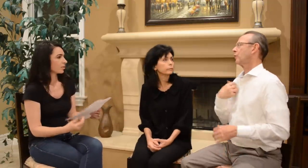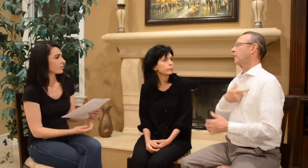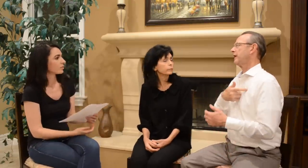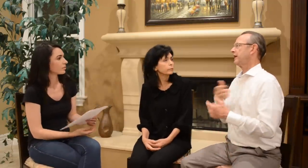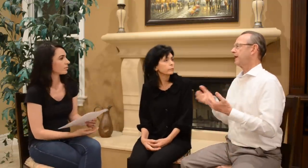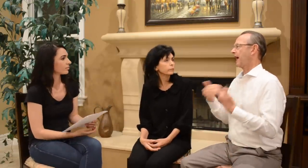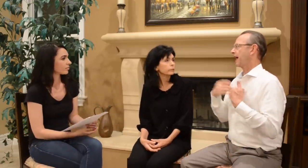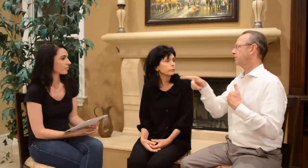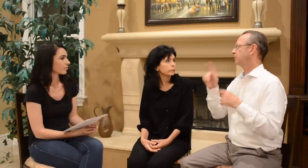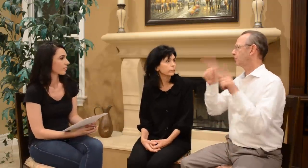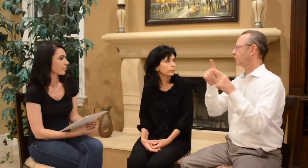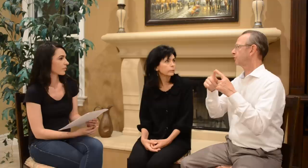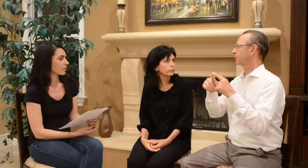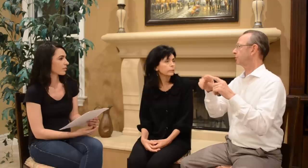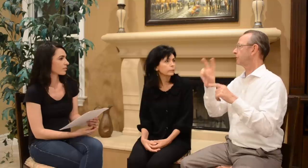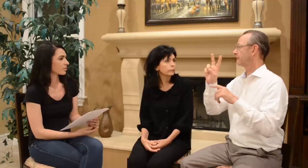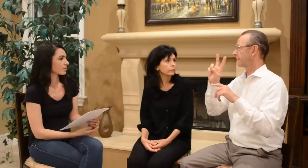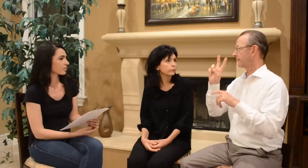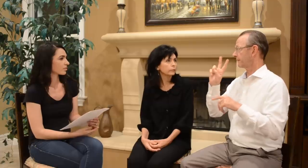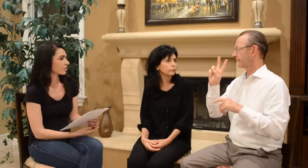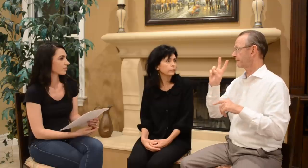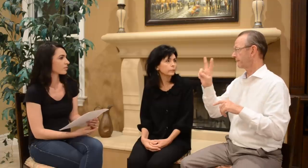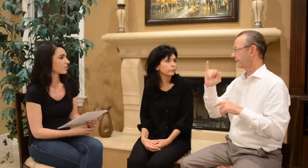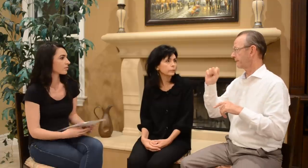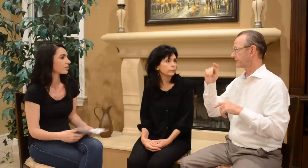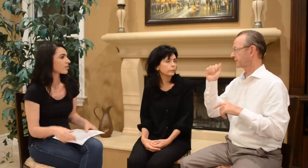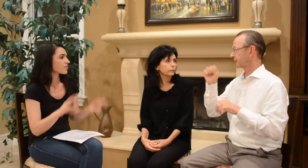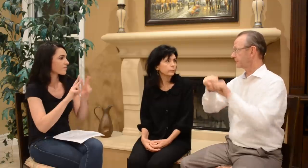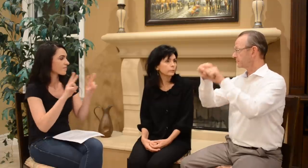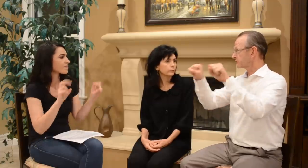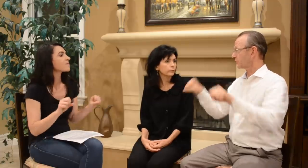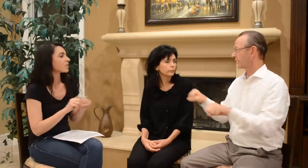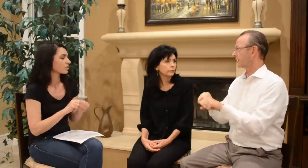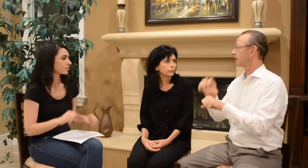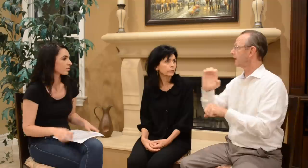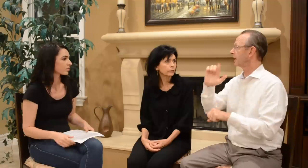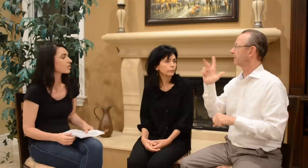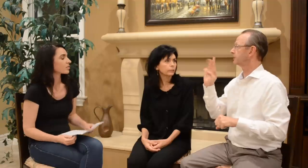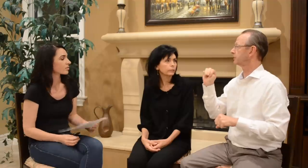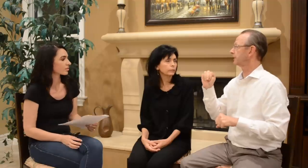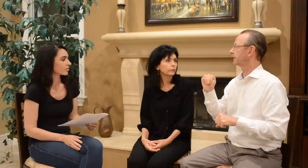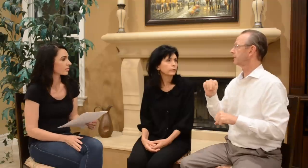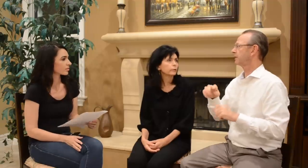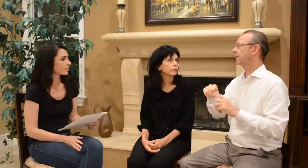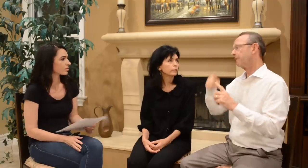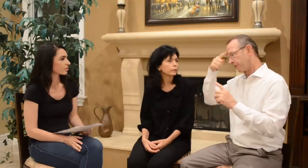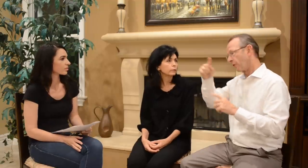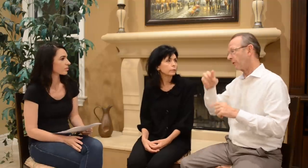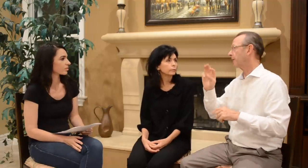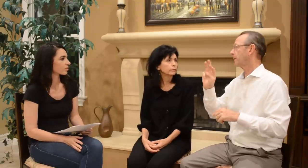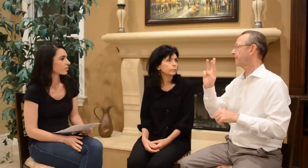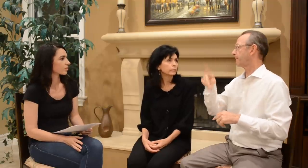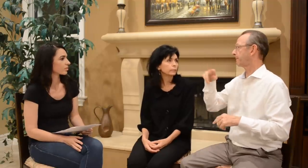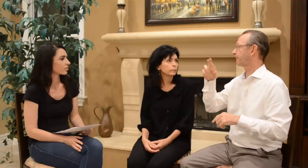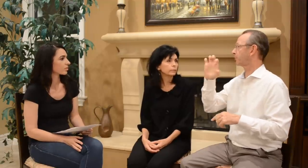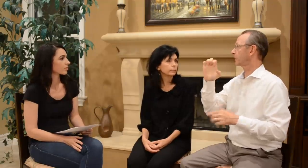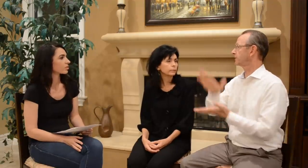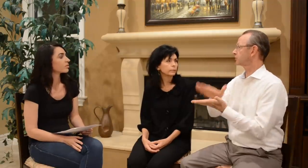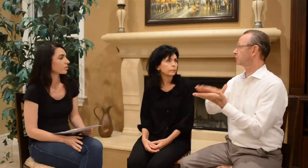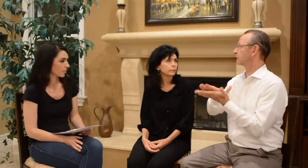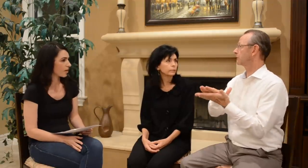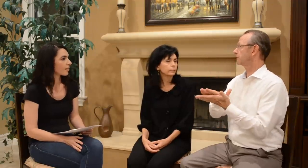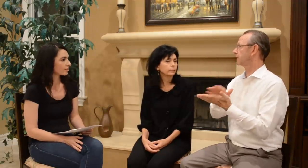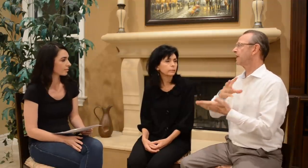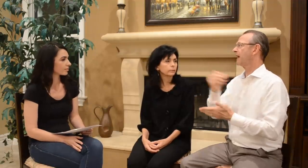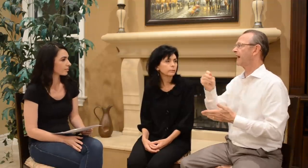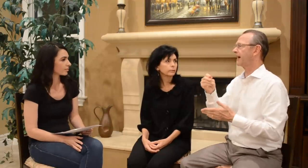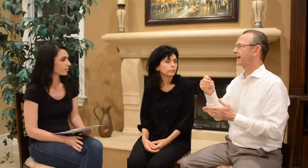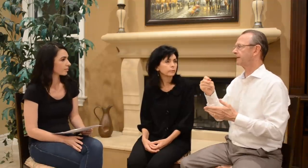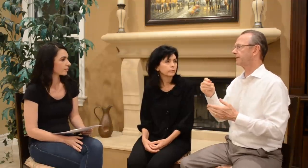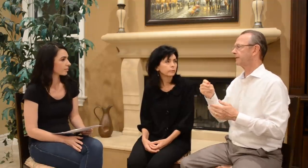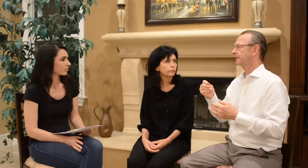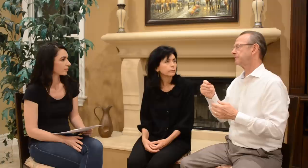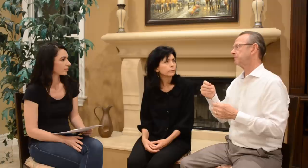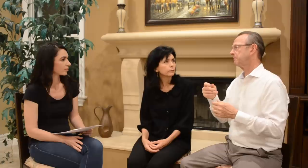So we had you go to Vista Square Elementary for preschool and